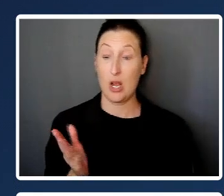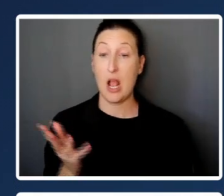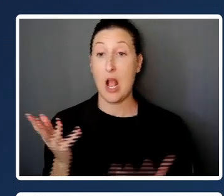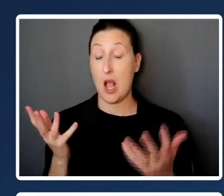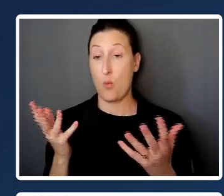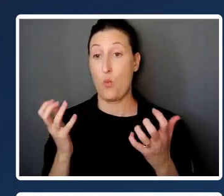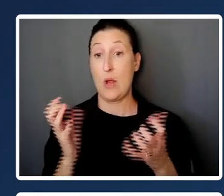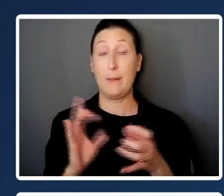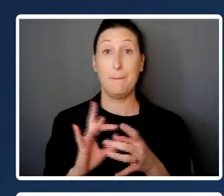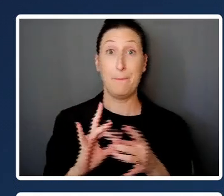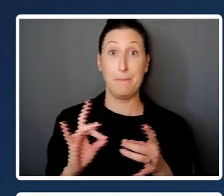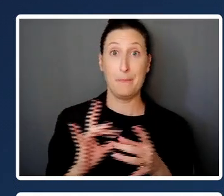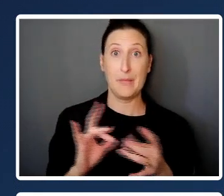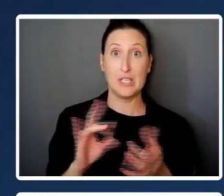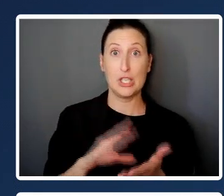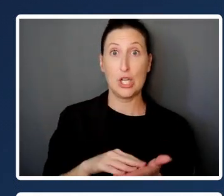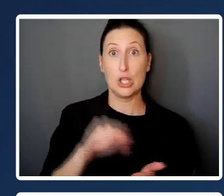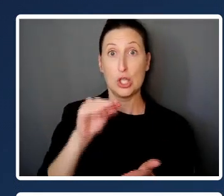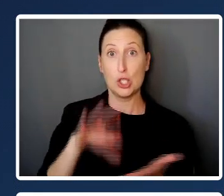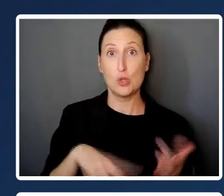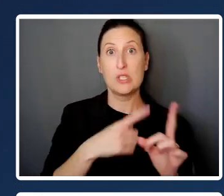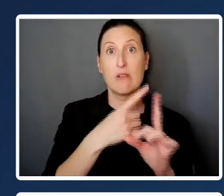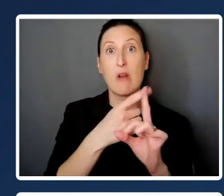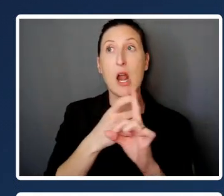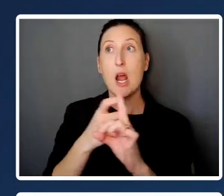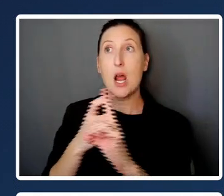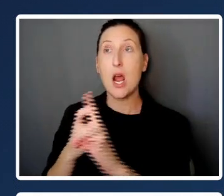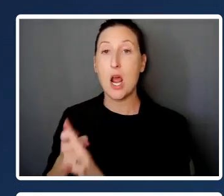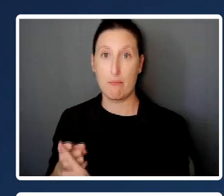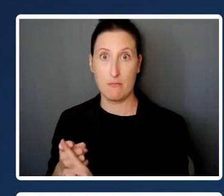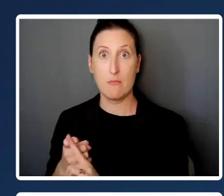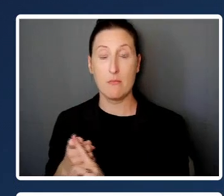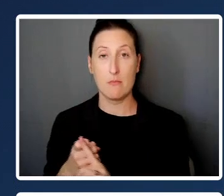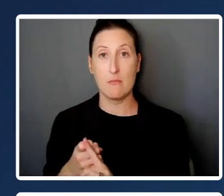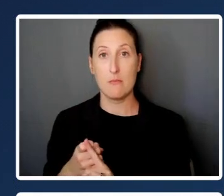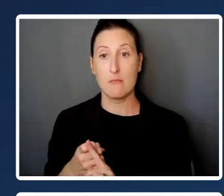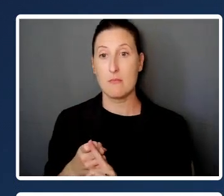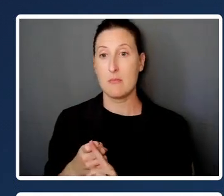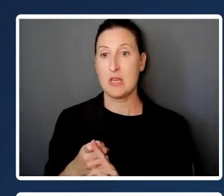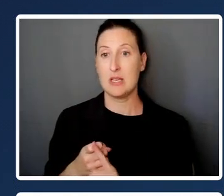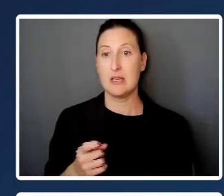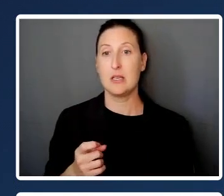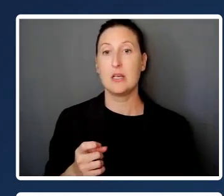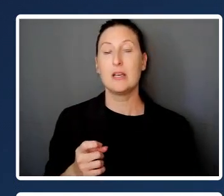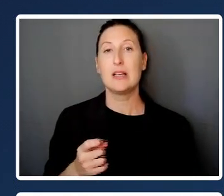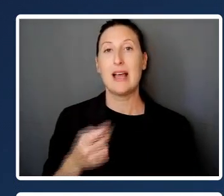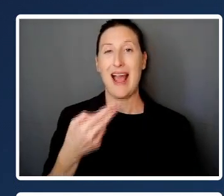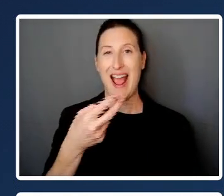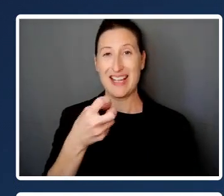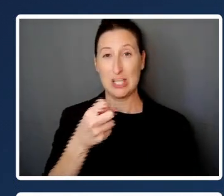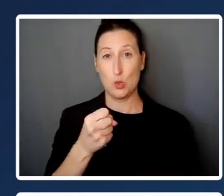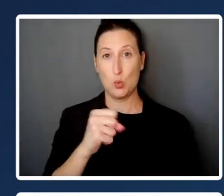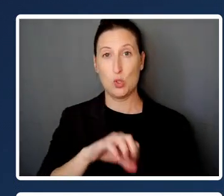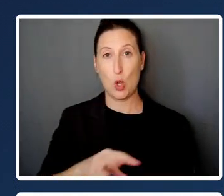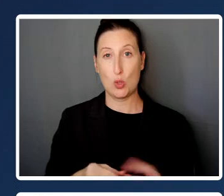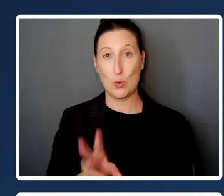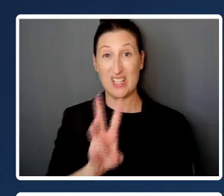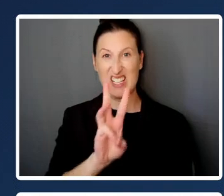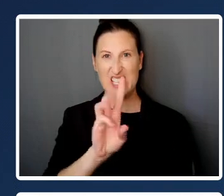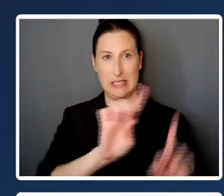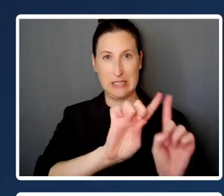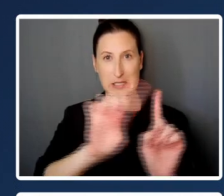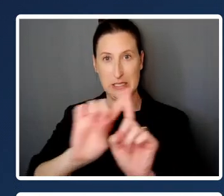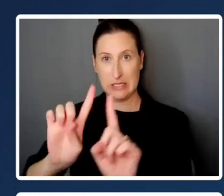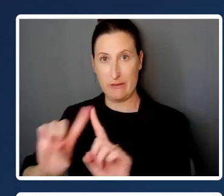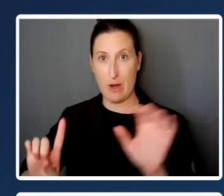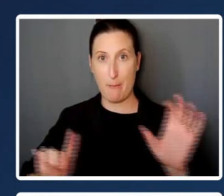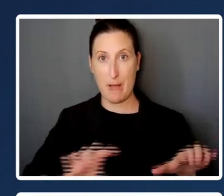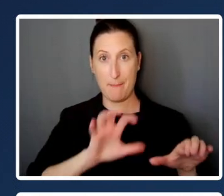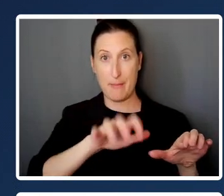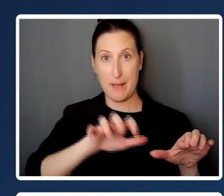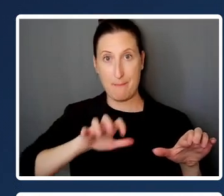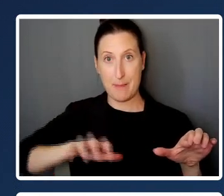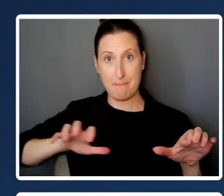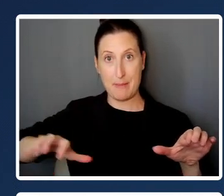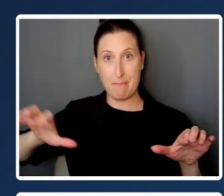students came from. And they came from six high schools. Two were at the School Without Walls,